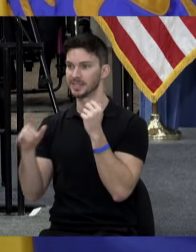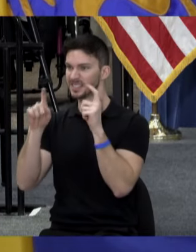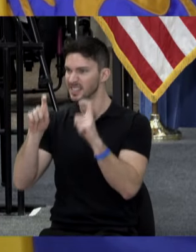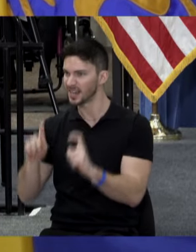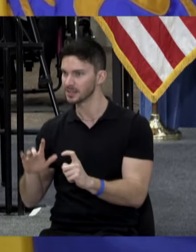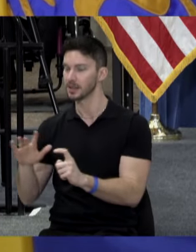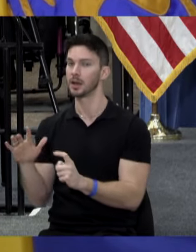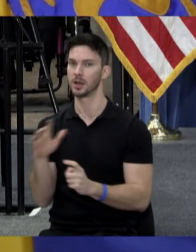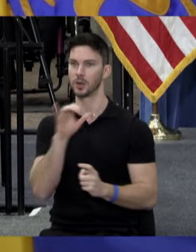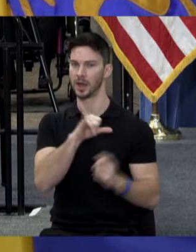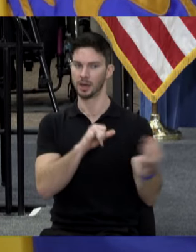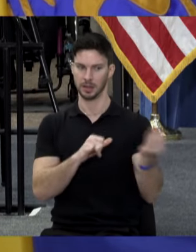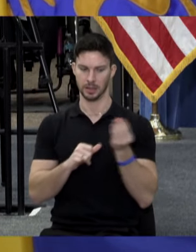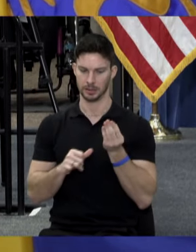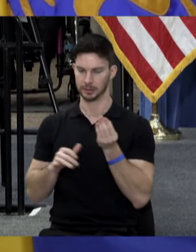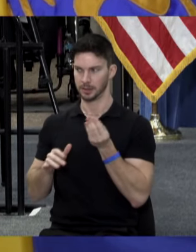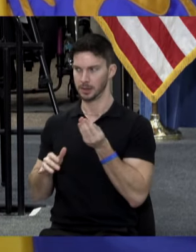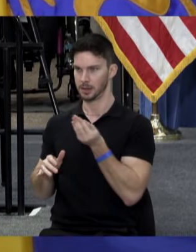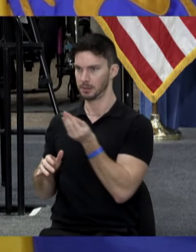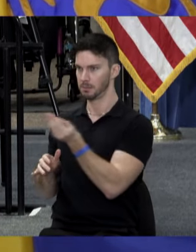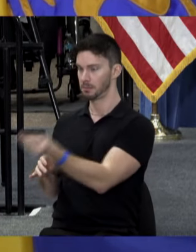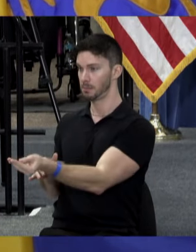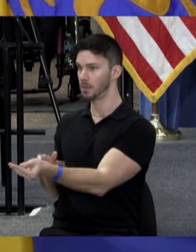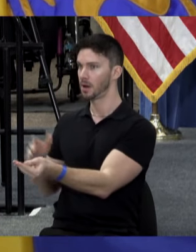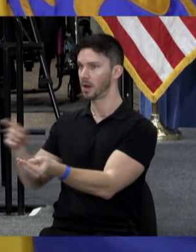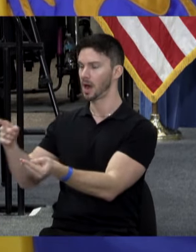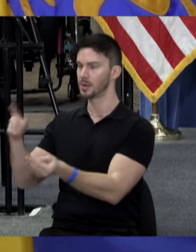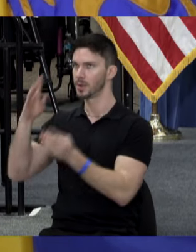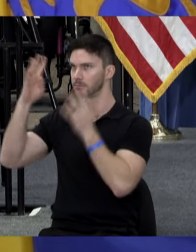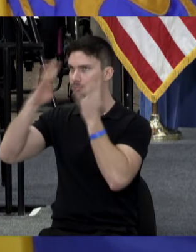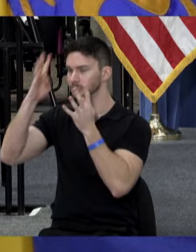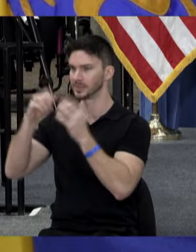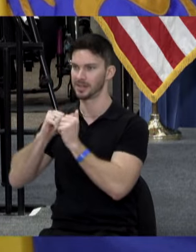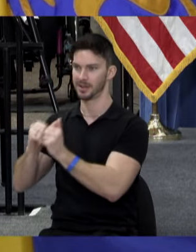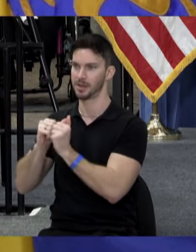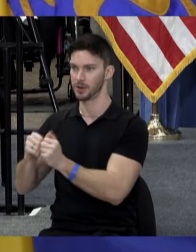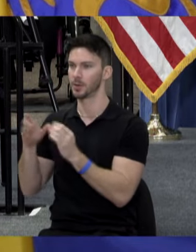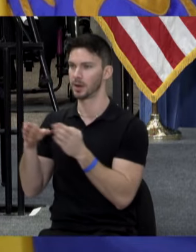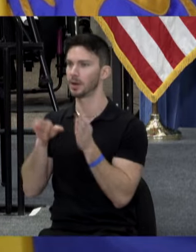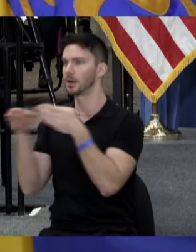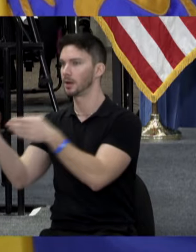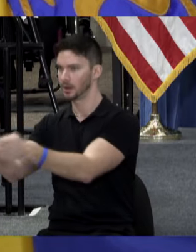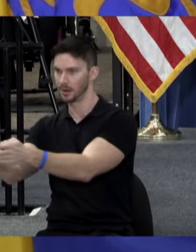that inspired our doctor to go a different route of healing. And that is what led to the healing of